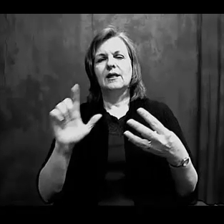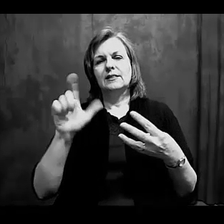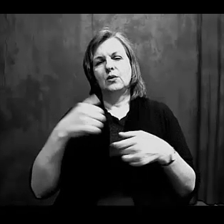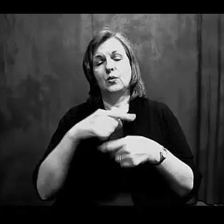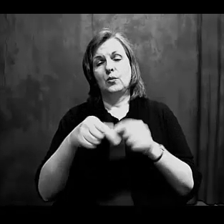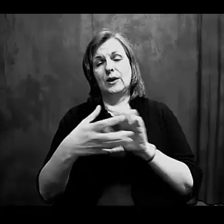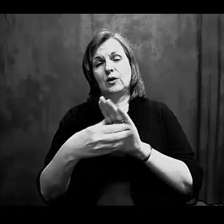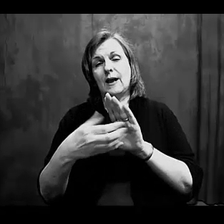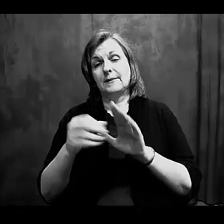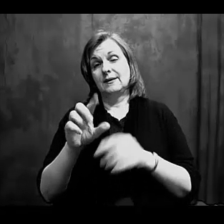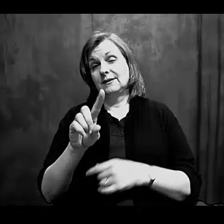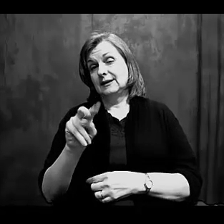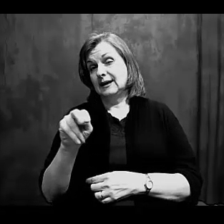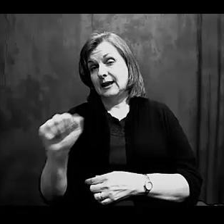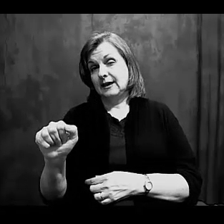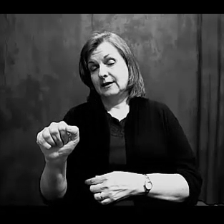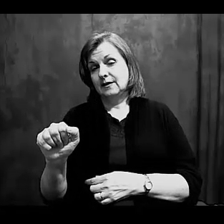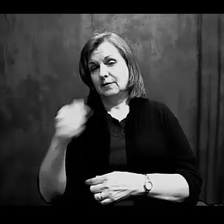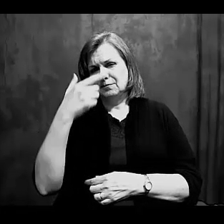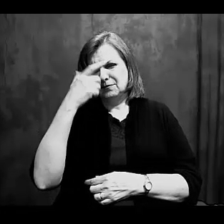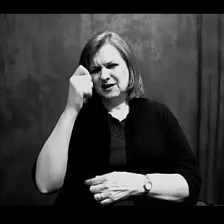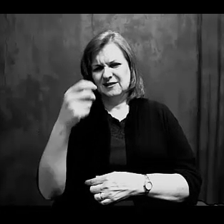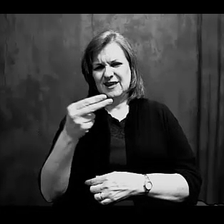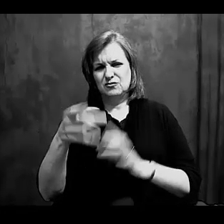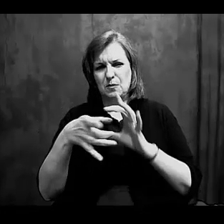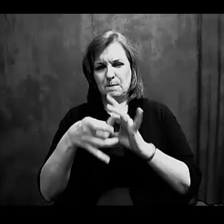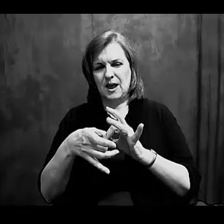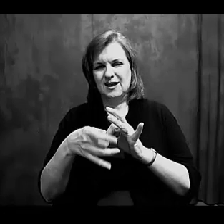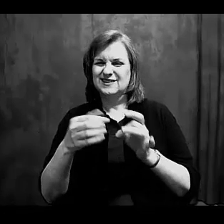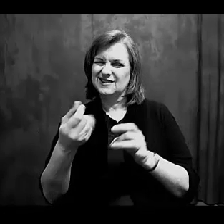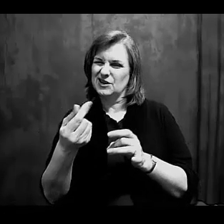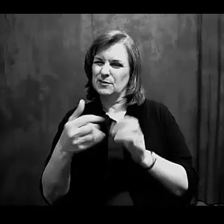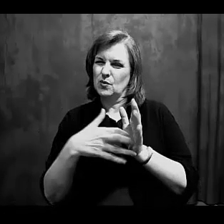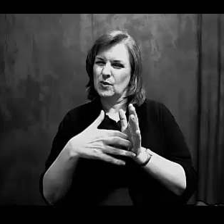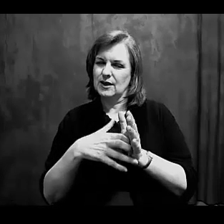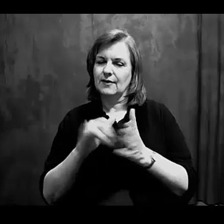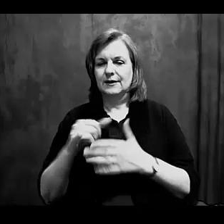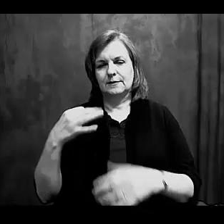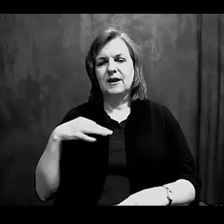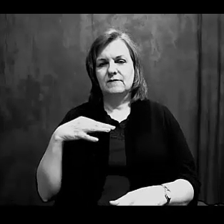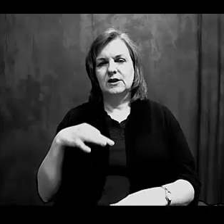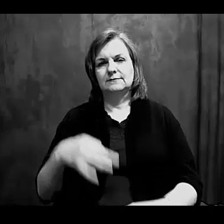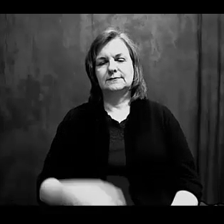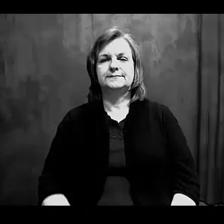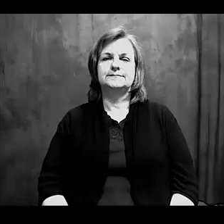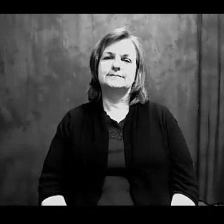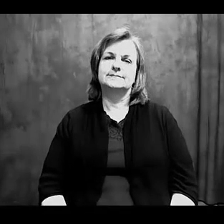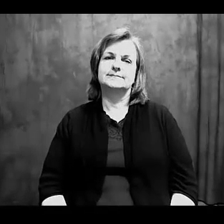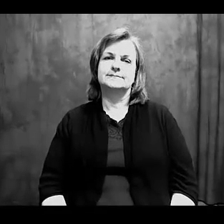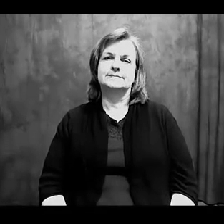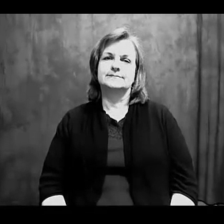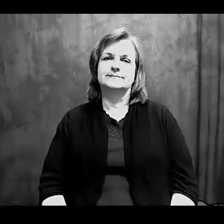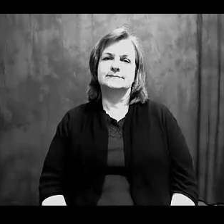apart when we do DNA replication so their weakness is to our benefit in the long run